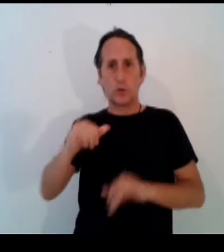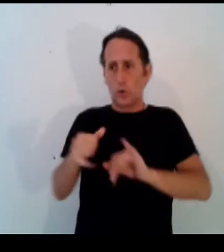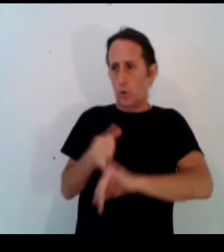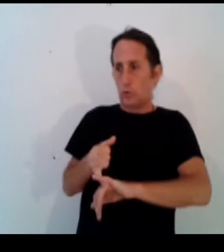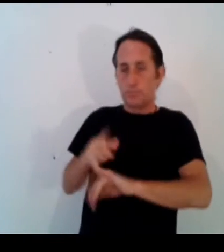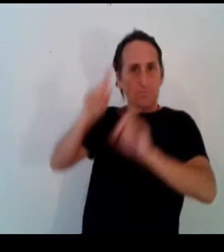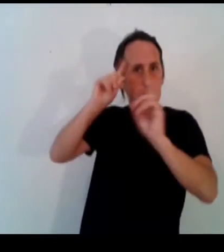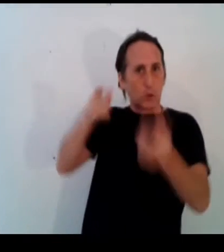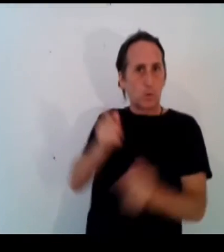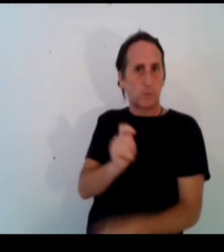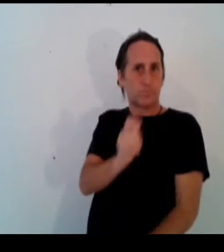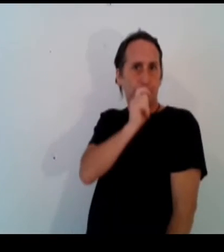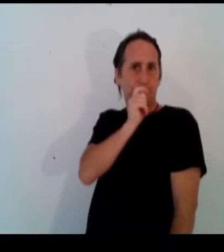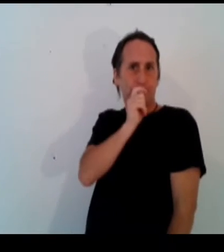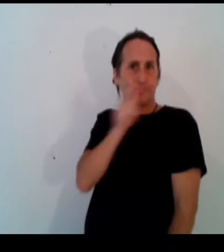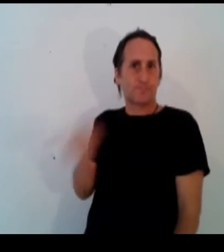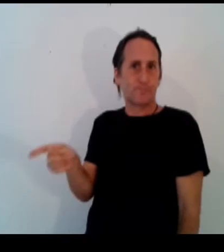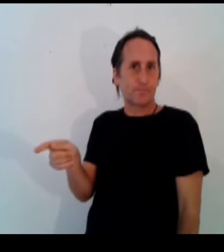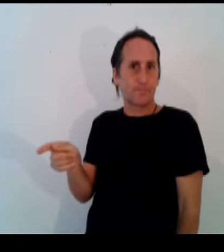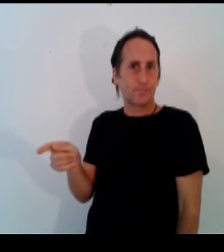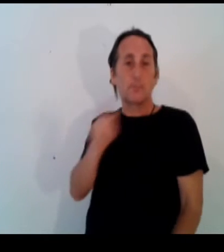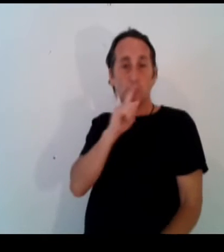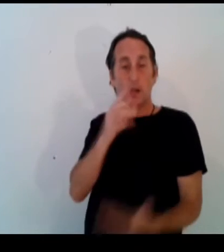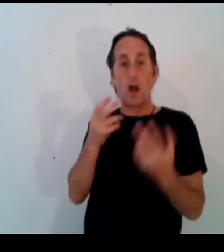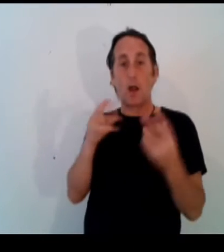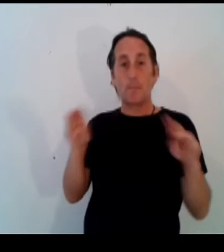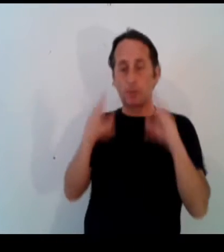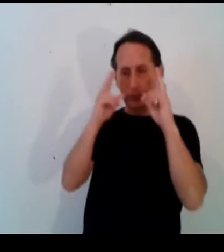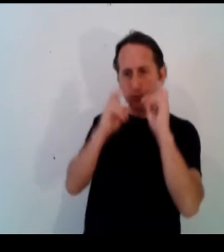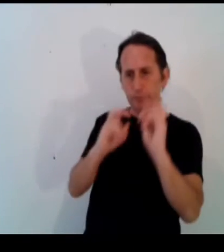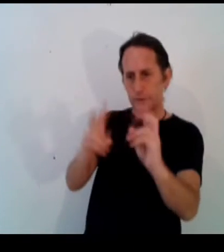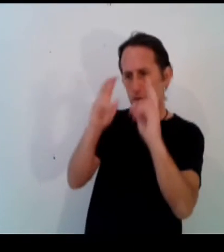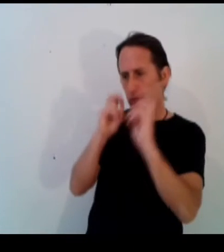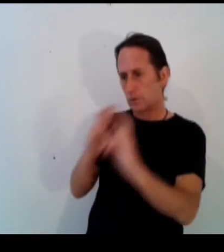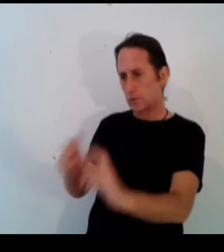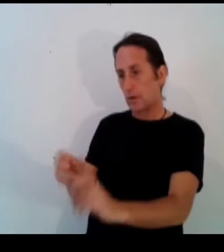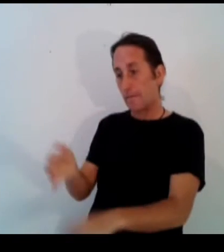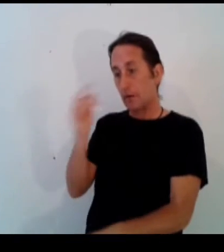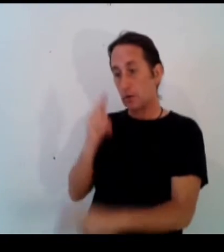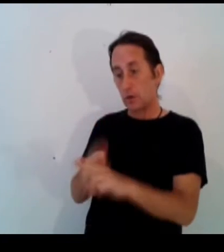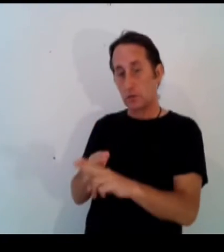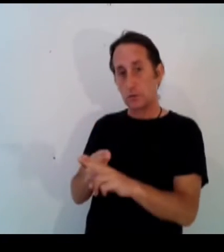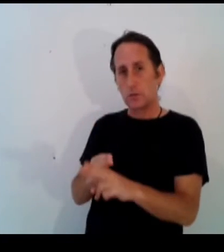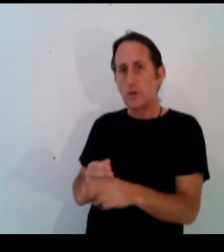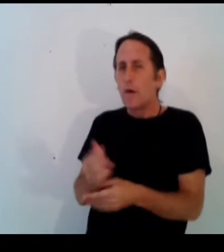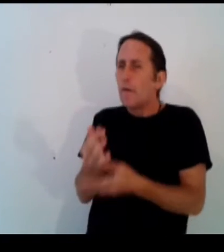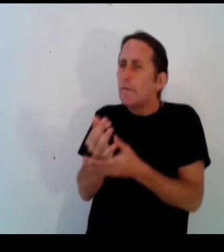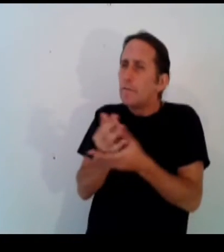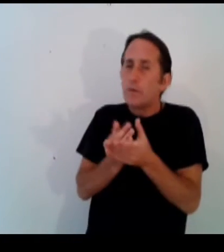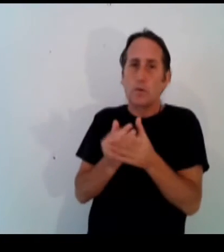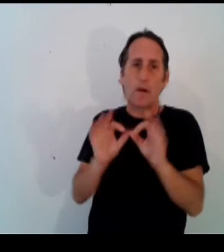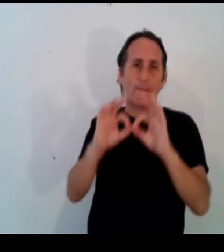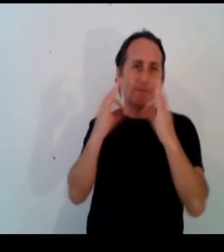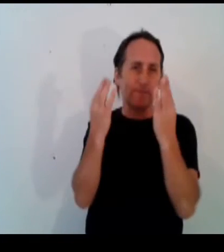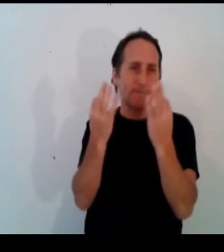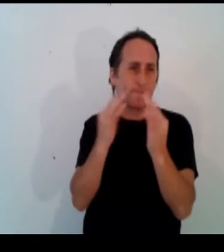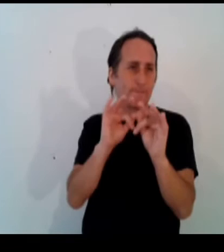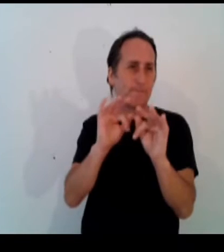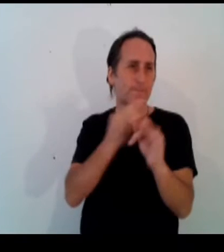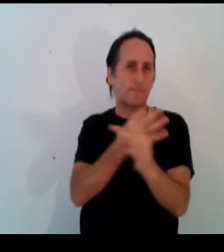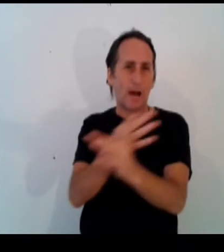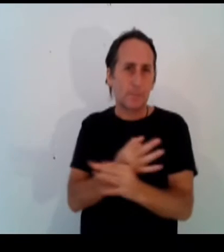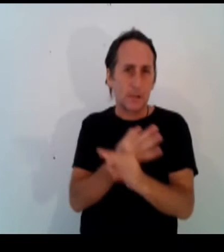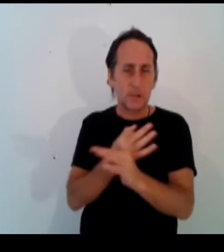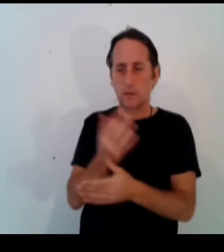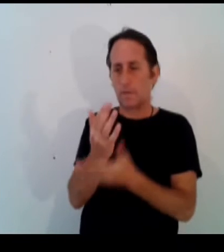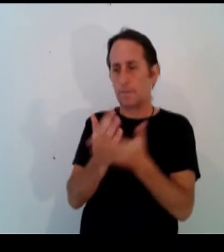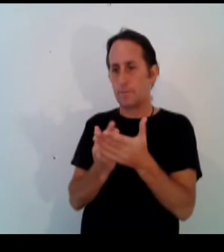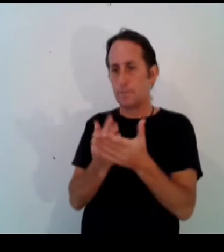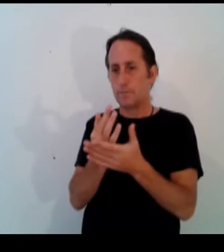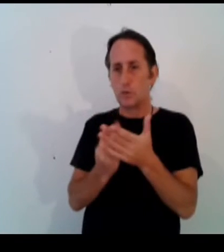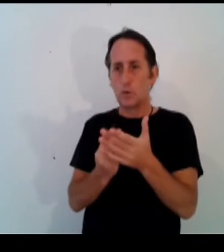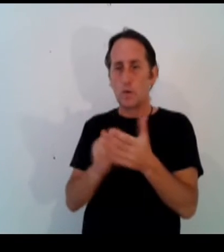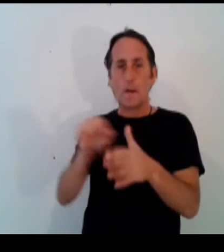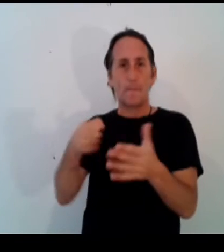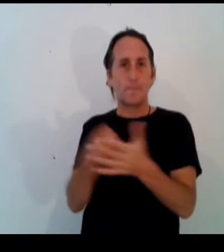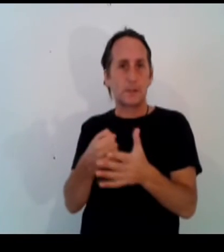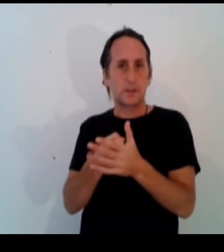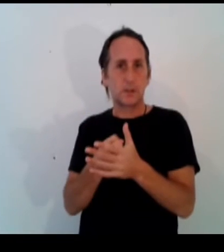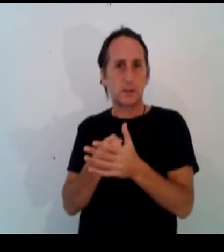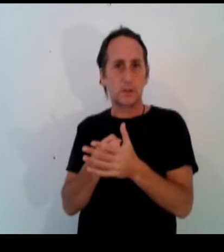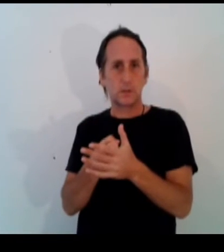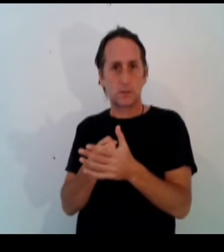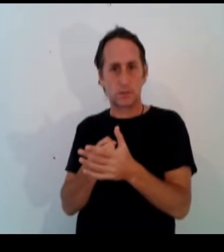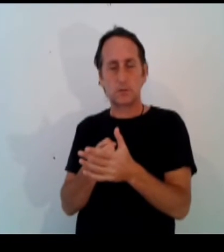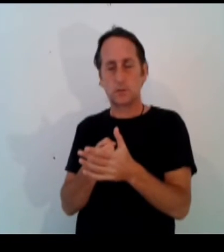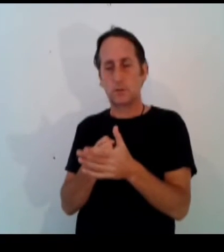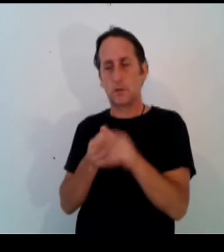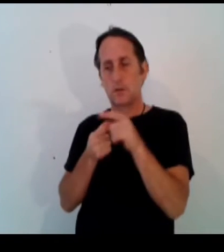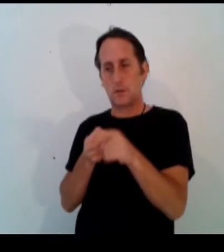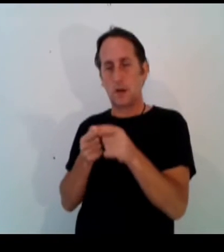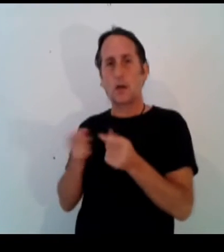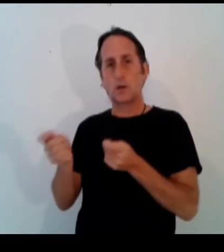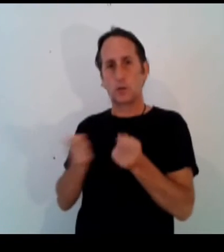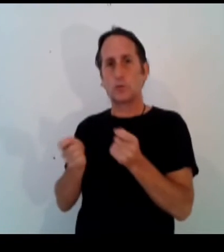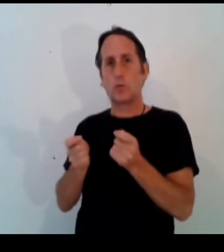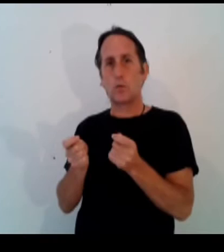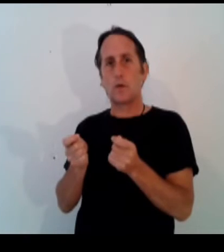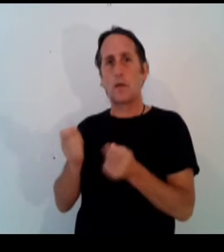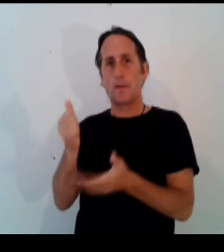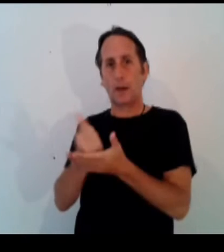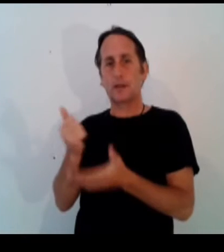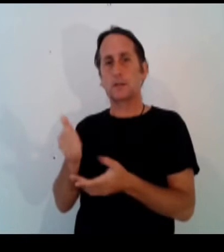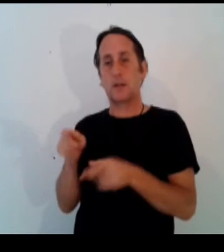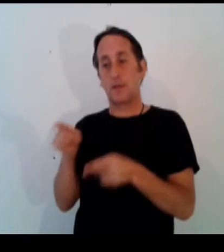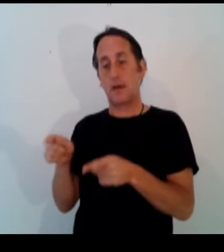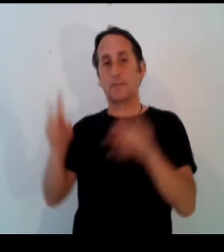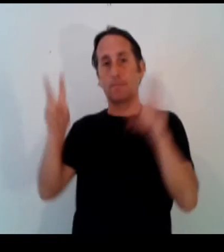A lot of people have done research and found that it's a small minority of families and business empires that are the majority of the bondholders,